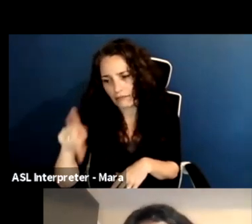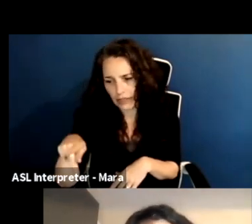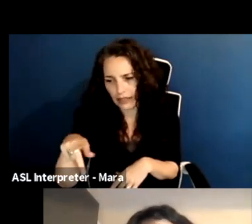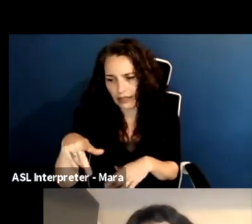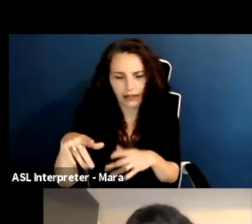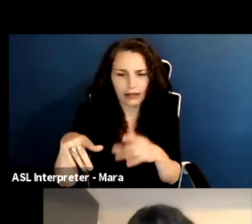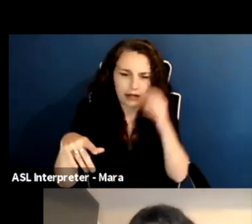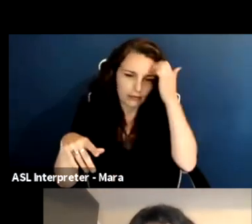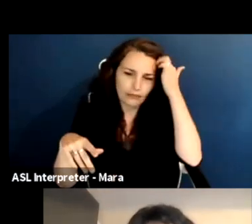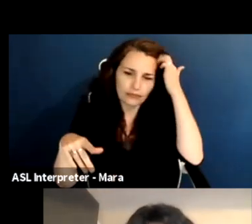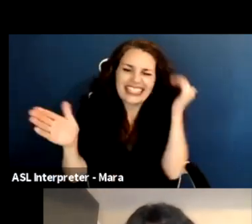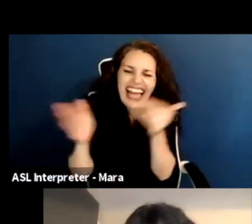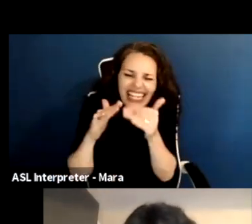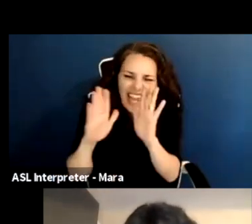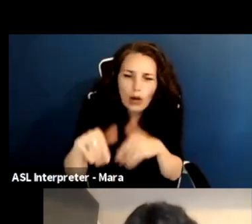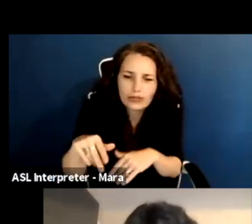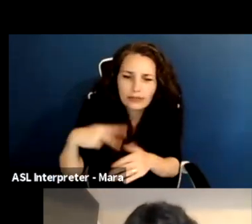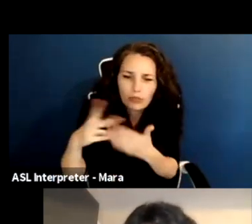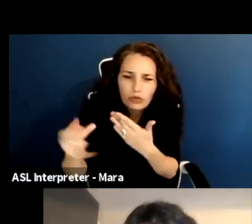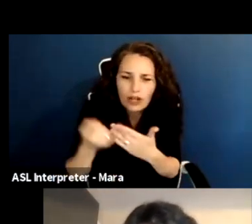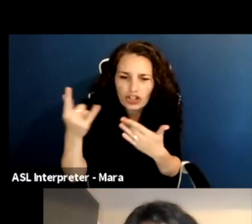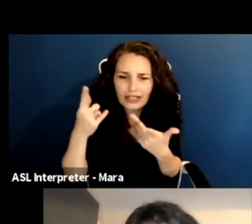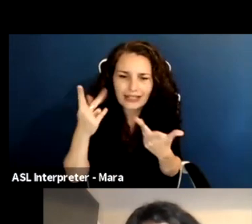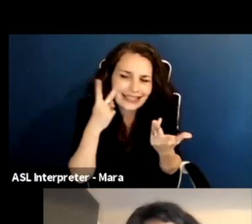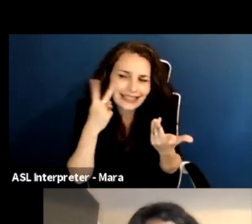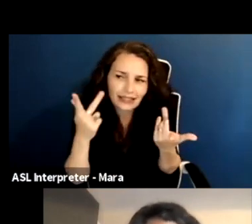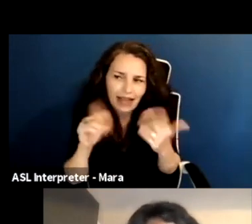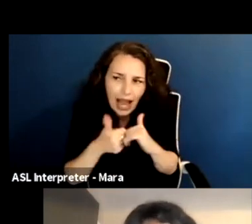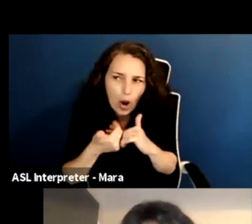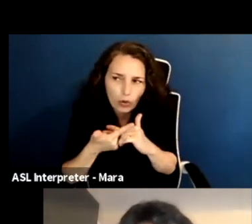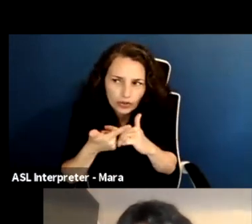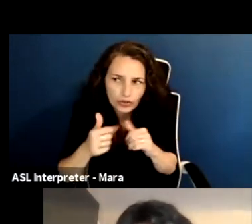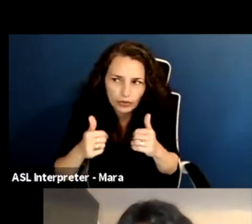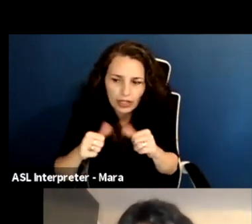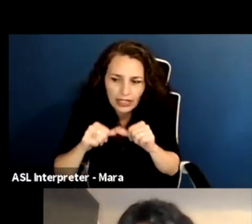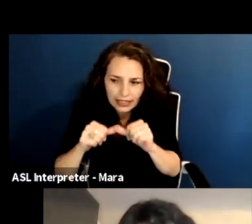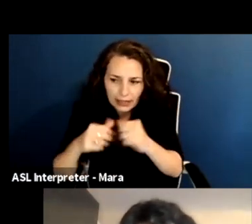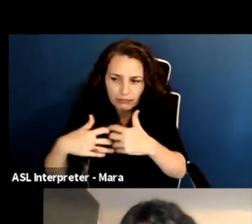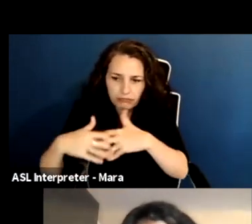so that we can build more than 20 homes because it's gonna, there are a lot of trans people here in Memphis.